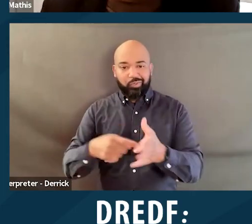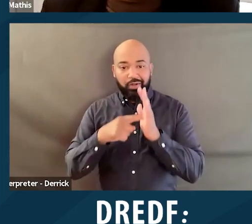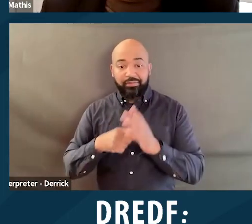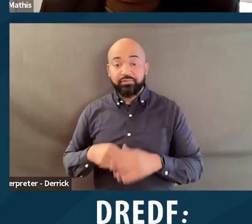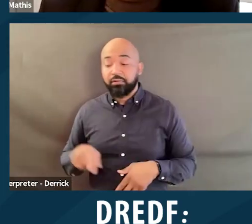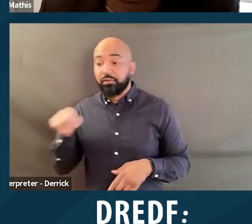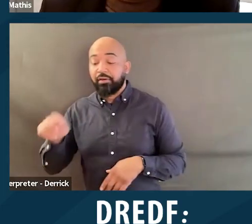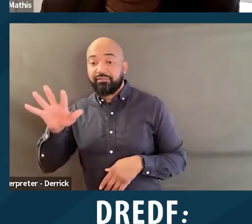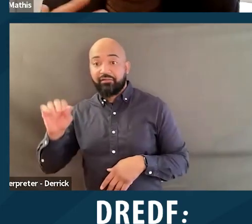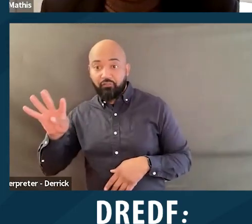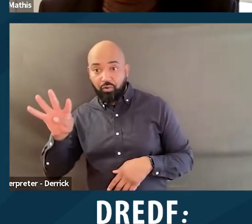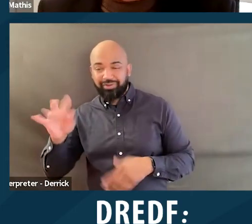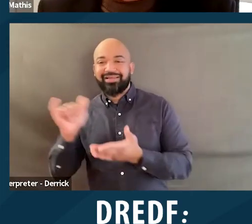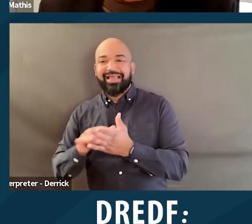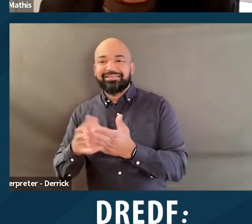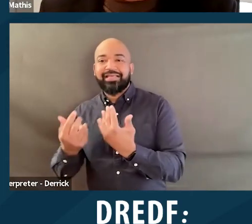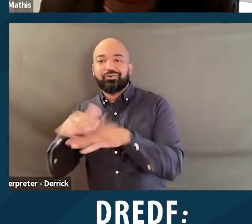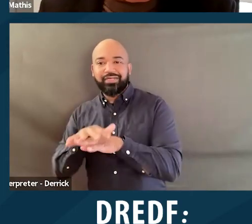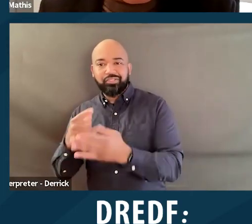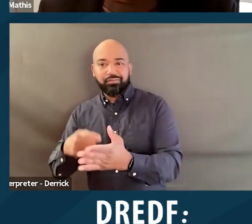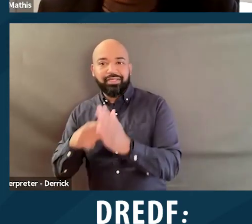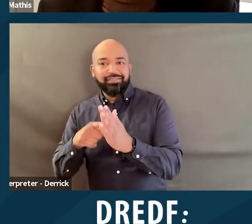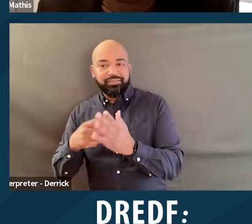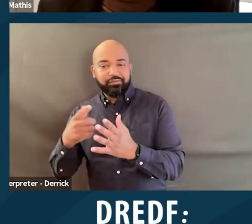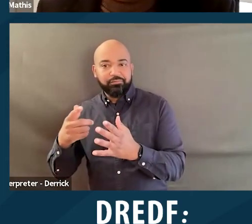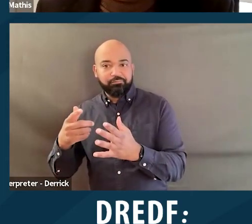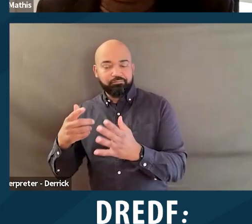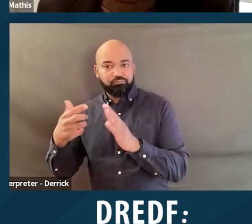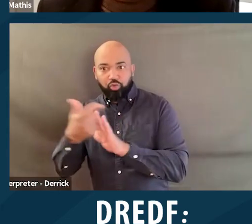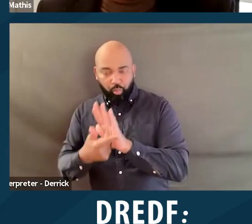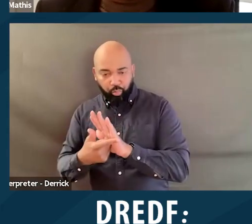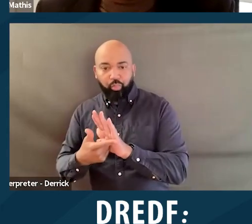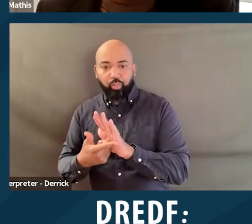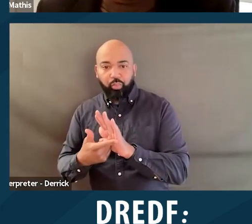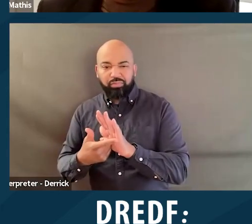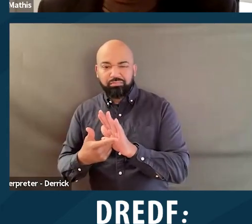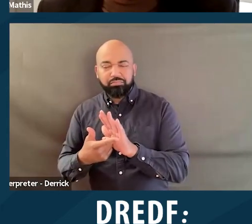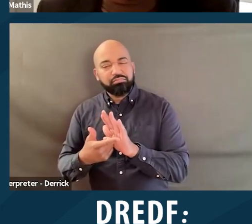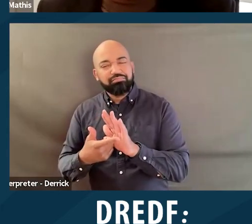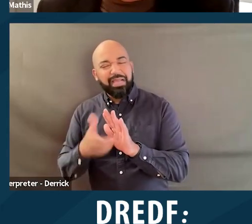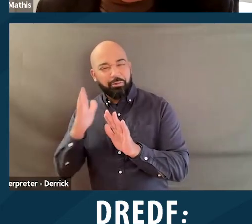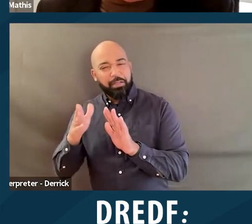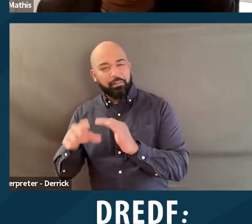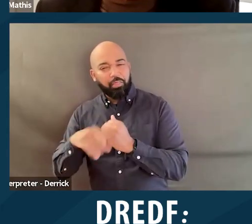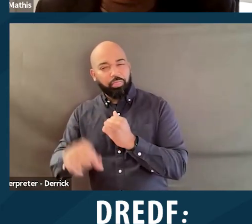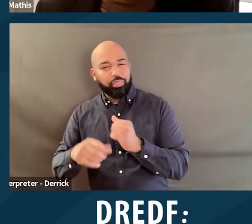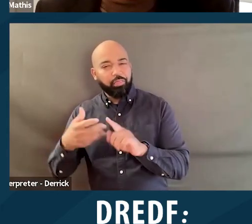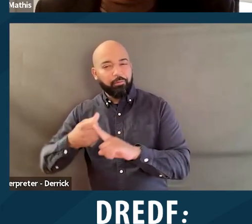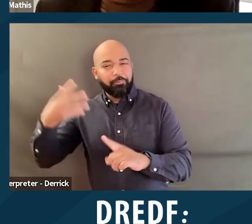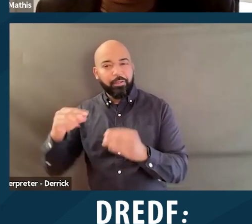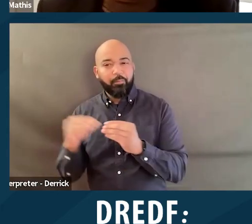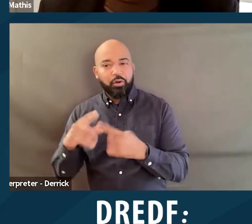and so Section 504 as well has an integration mandate that requires that